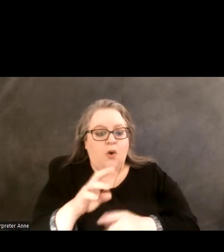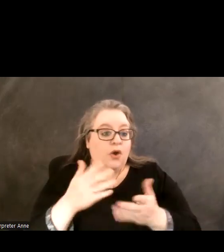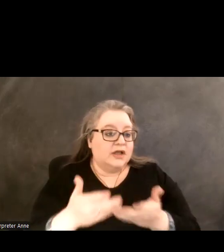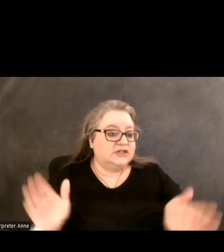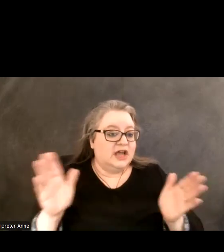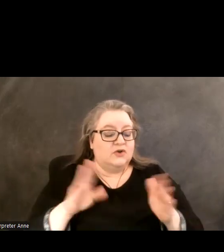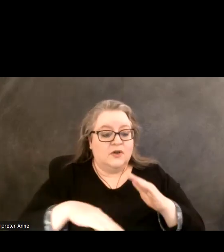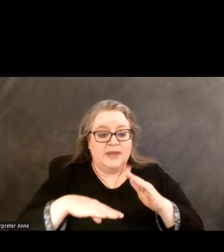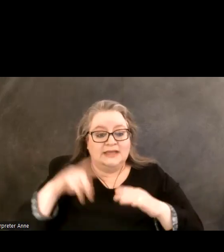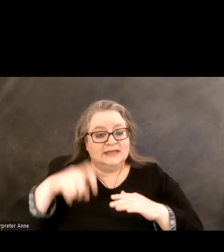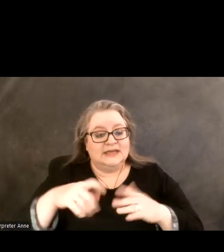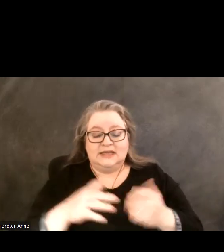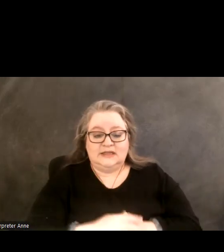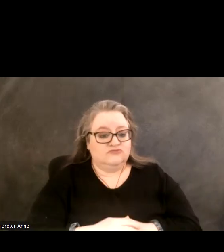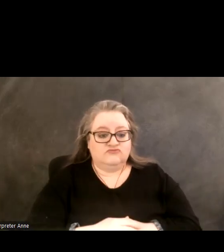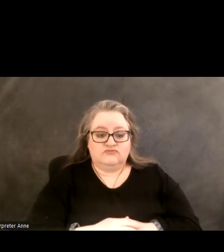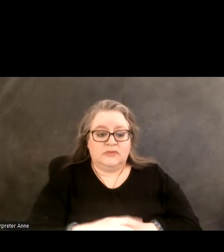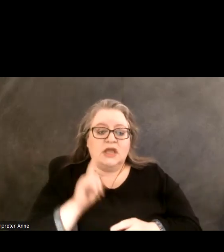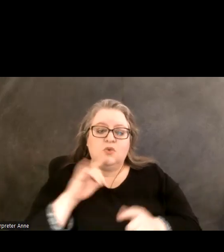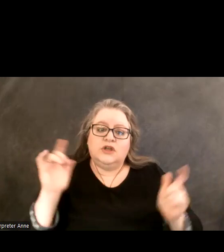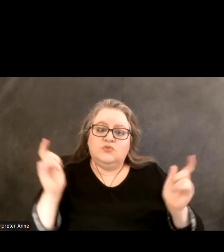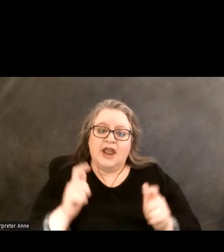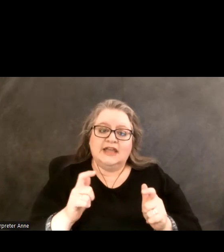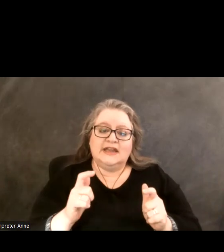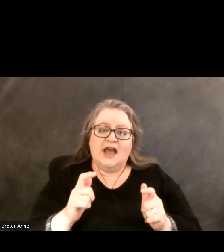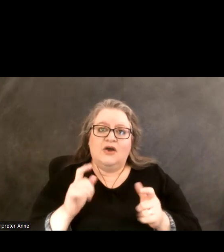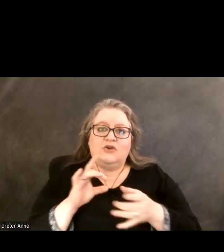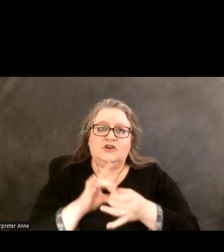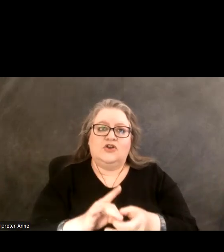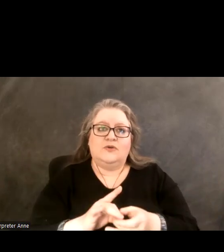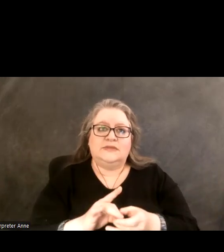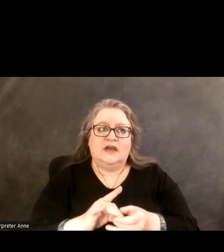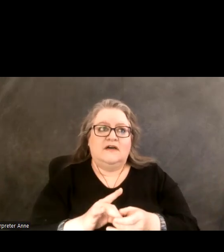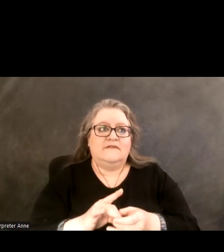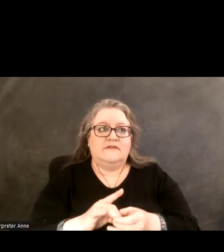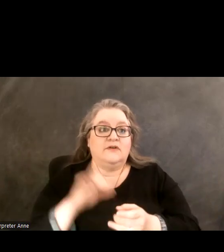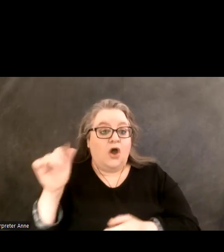need. It broke things down as far as, you know, auditory.